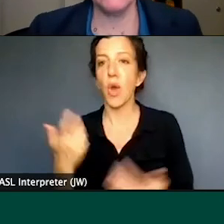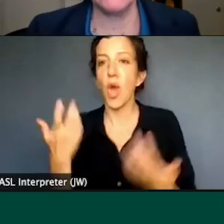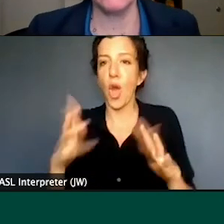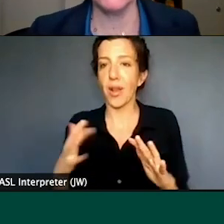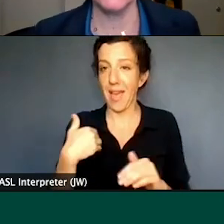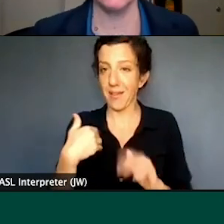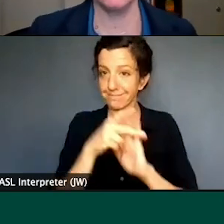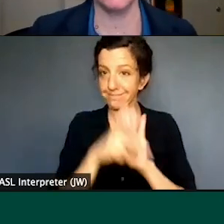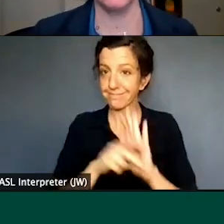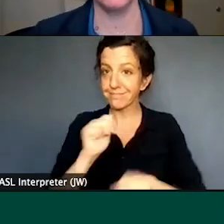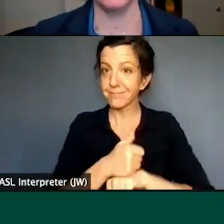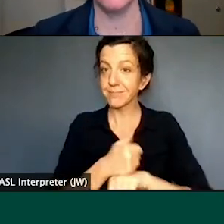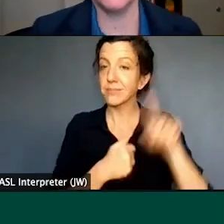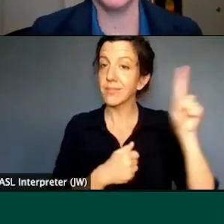who would have been overseeing it, you know, in a general way?